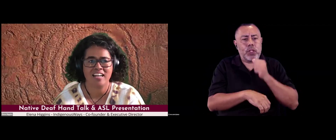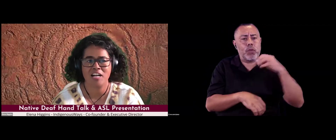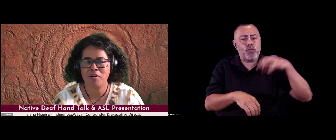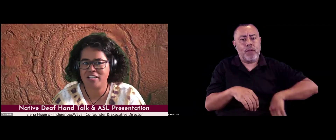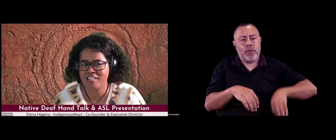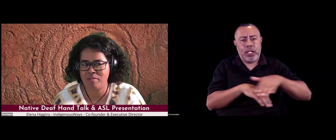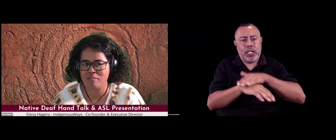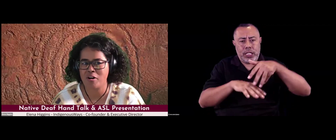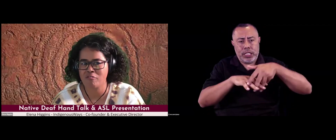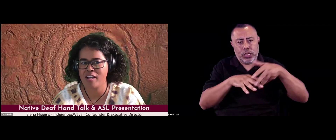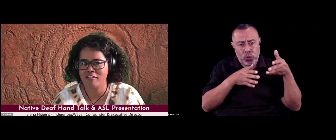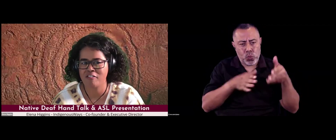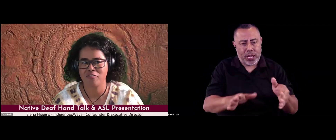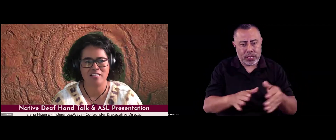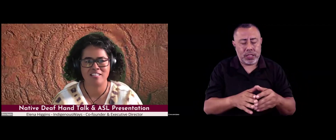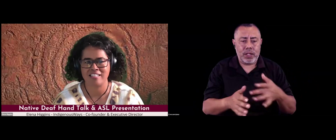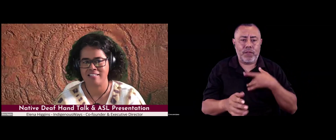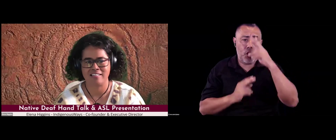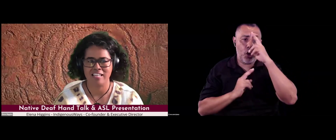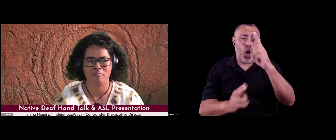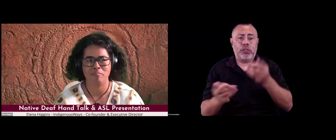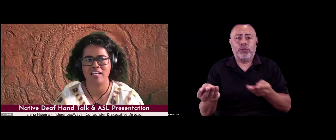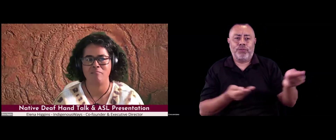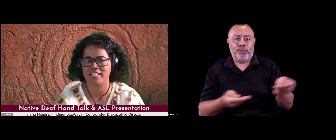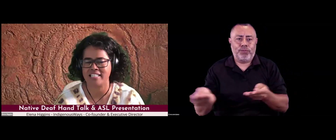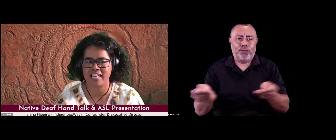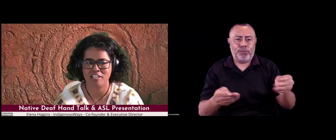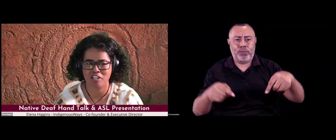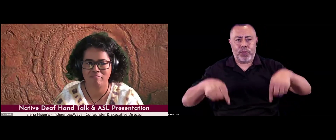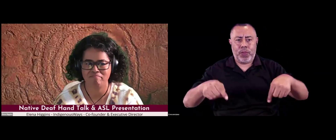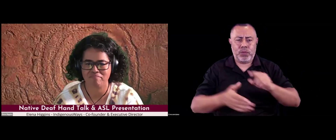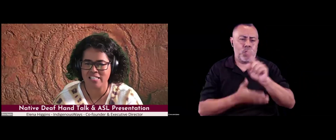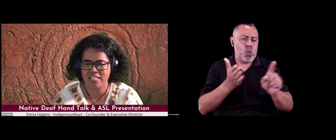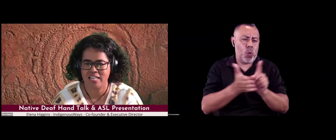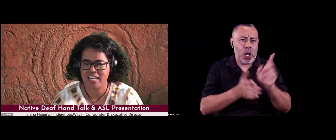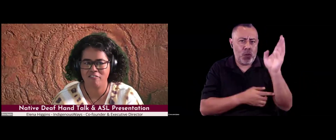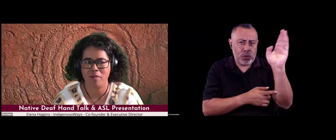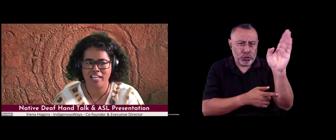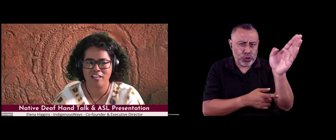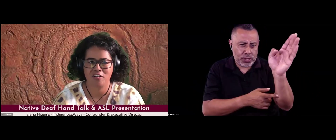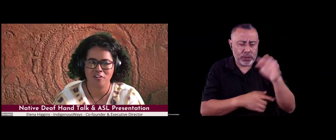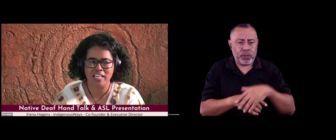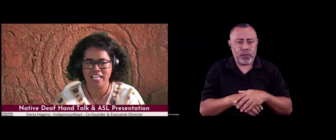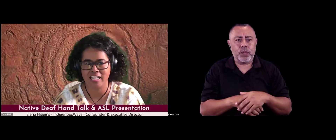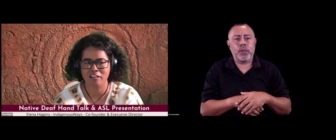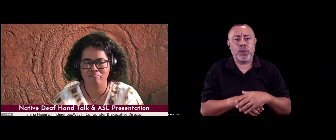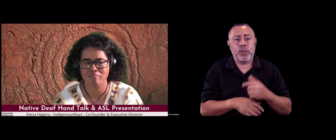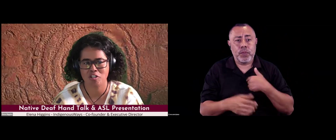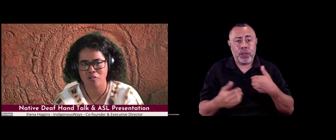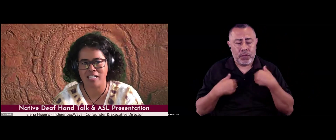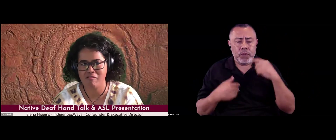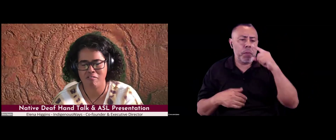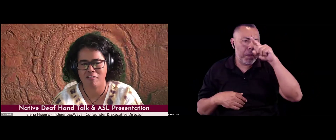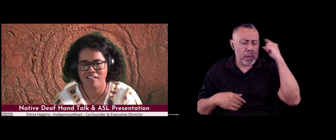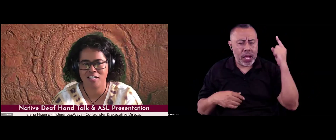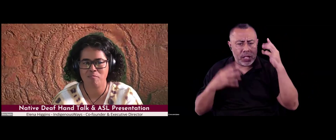I'm on it to be the moderator of the 60 min presentation. I have black curly hair, shoulder length.